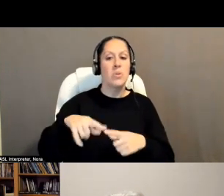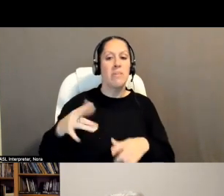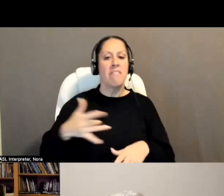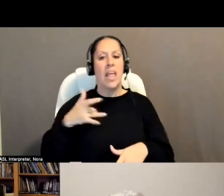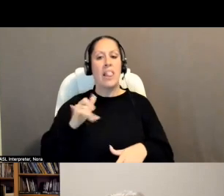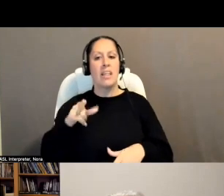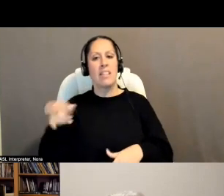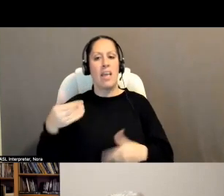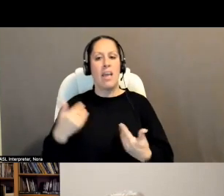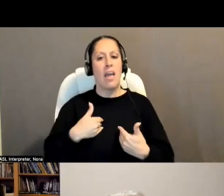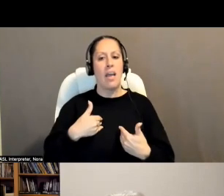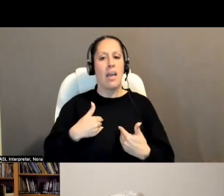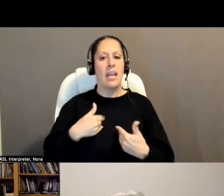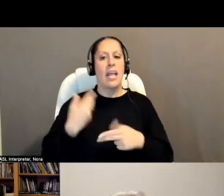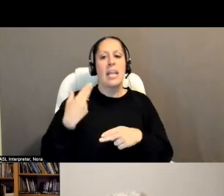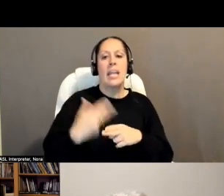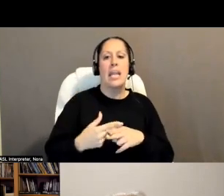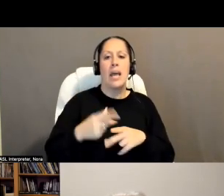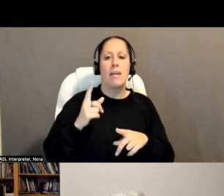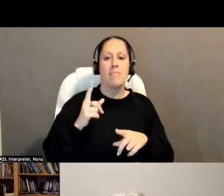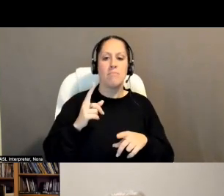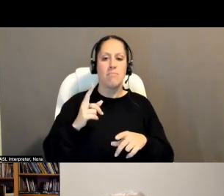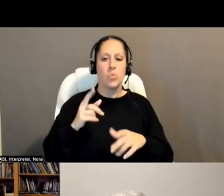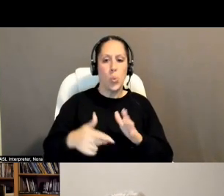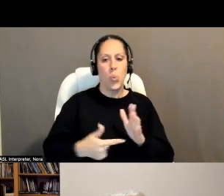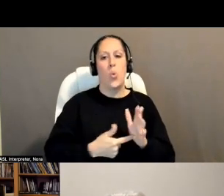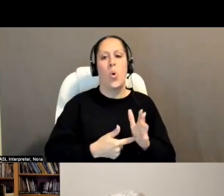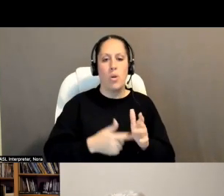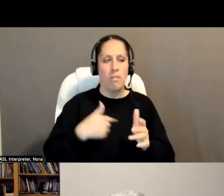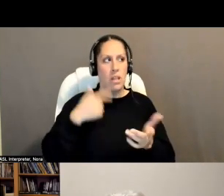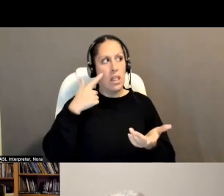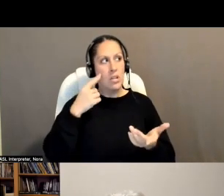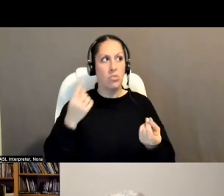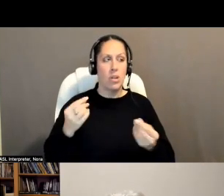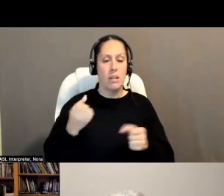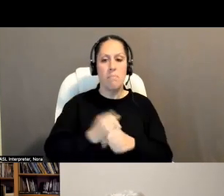they had a a named role, which I kind of thought to do, and then also made references